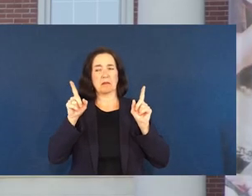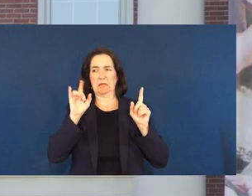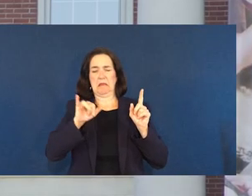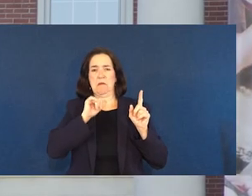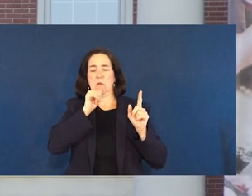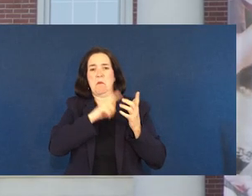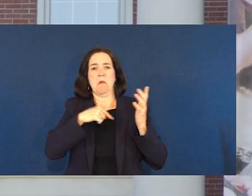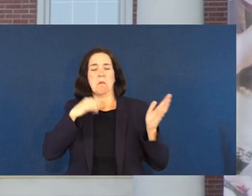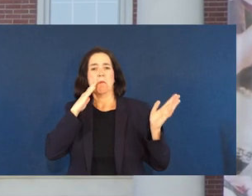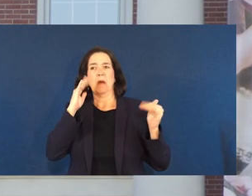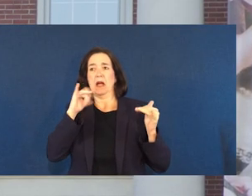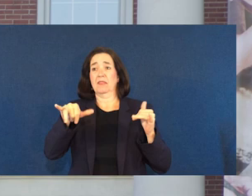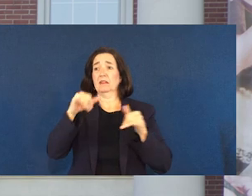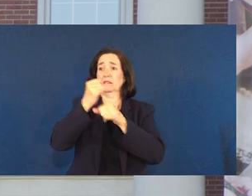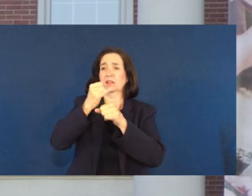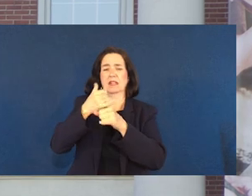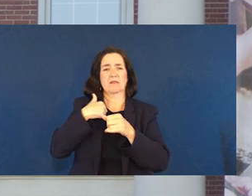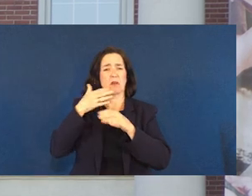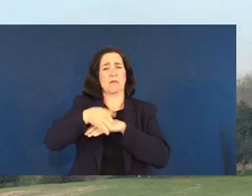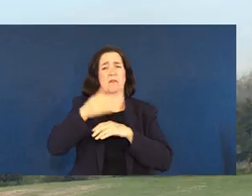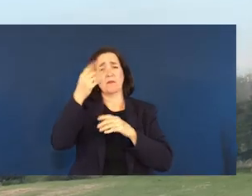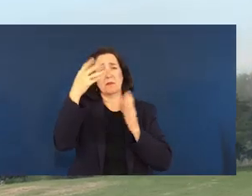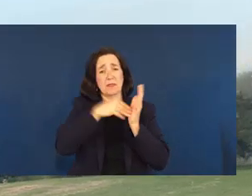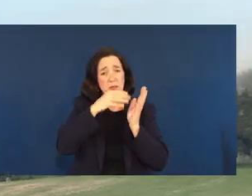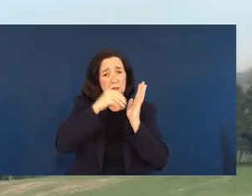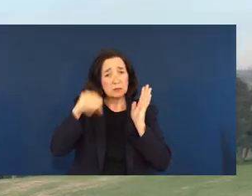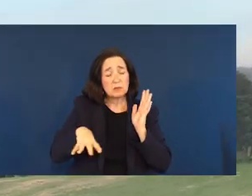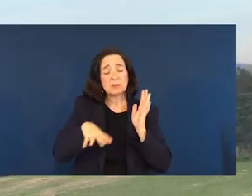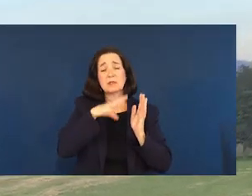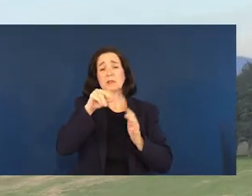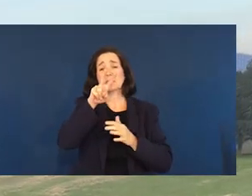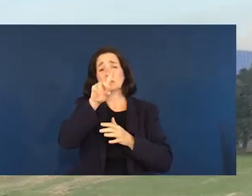It is certainly not what one would expect on a campus that is home to over 14,000 students